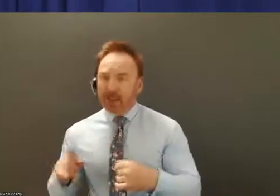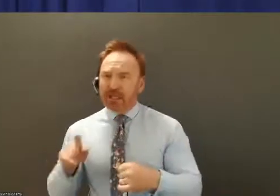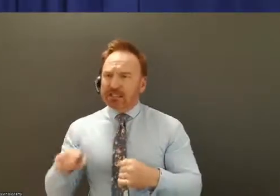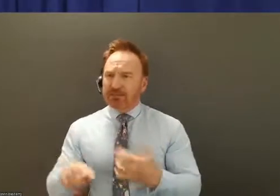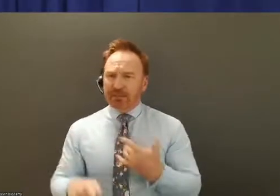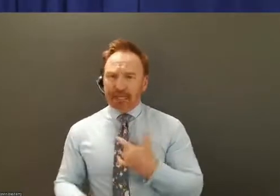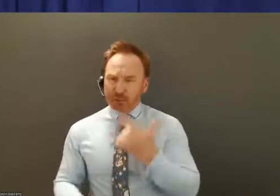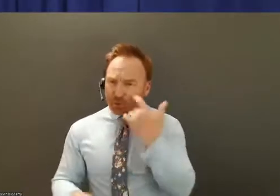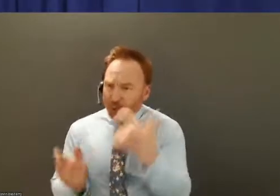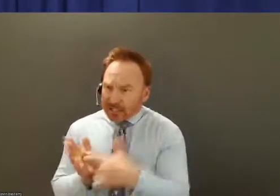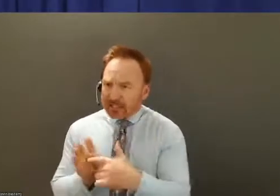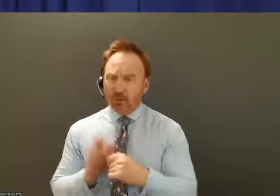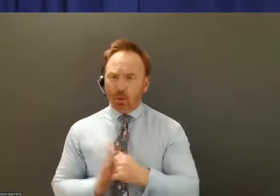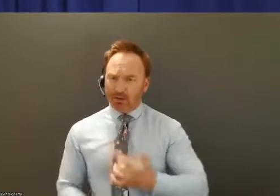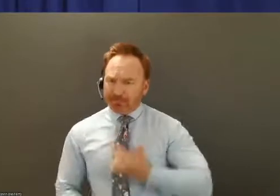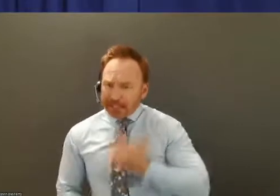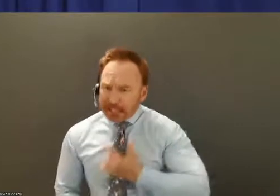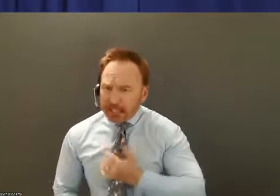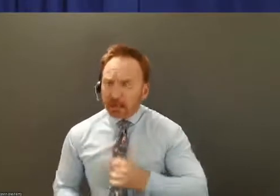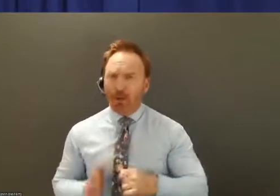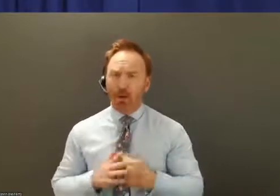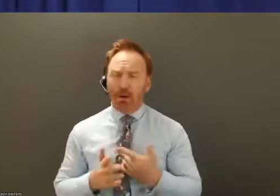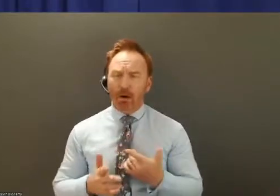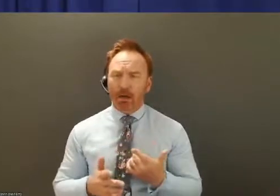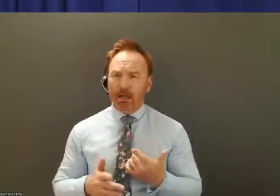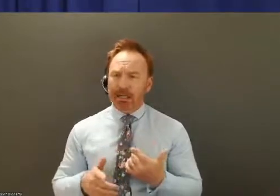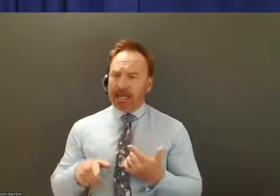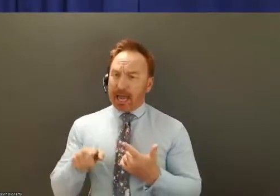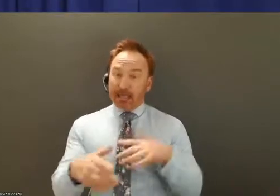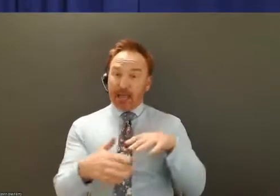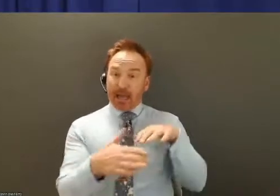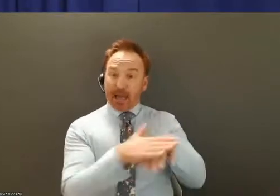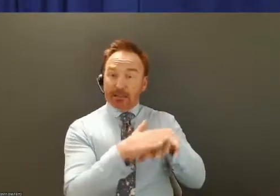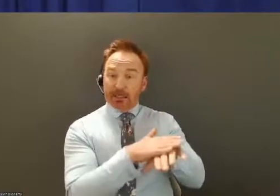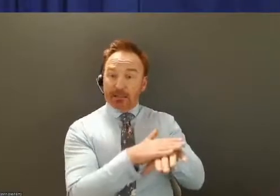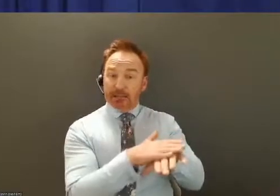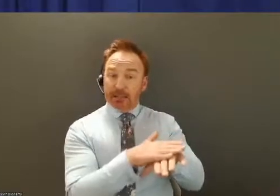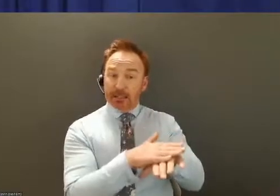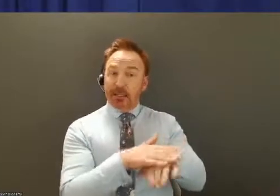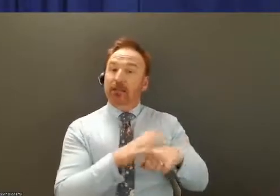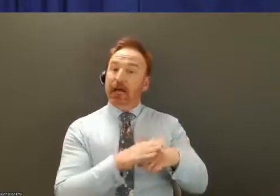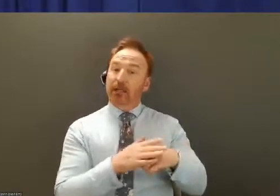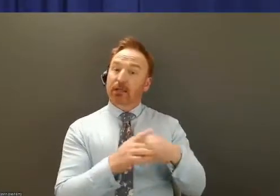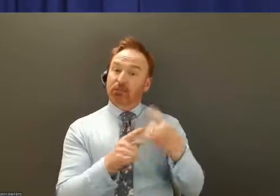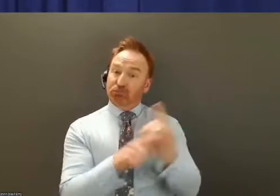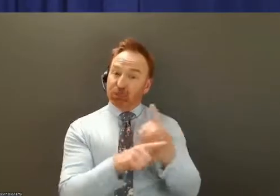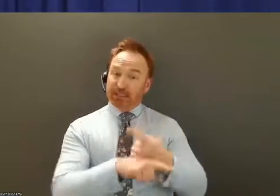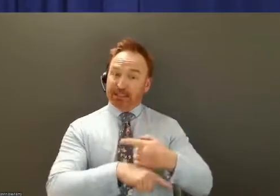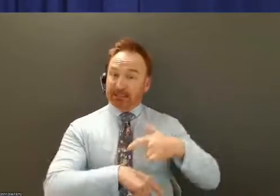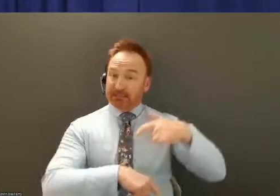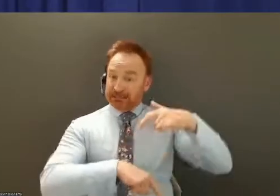vomiting, diarrhea and muscle aches. Anyone experiencing these